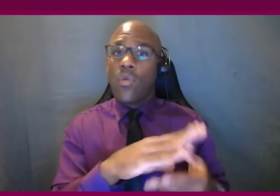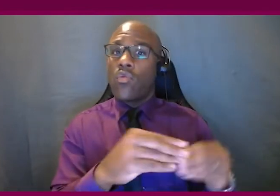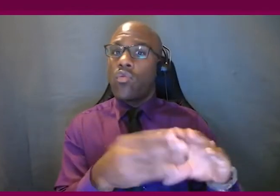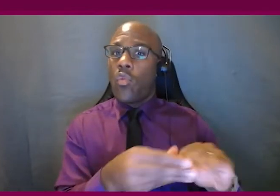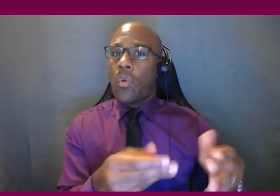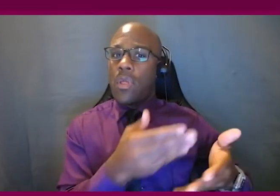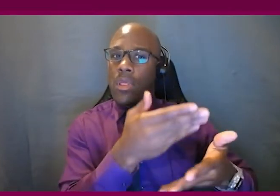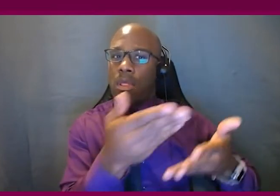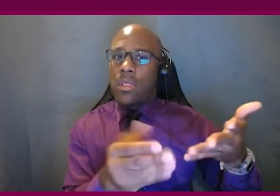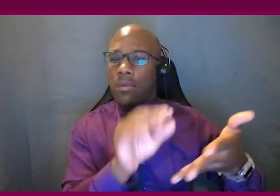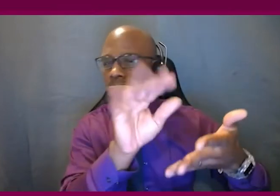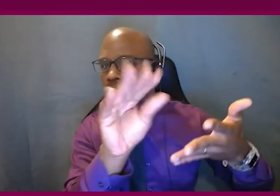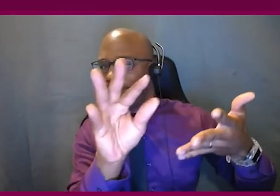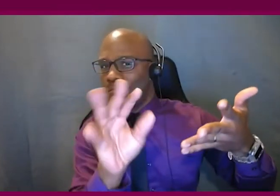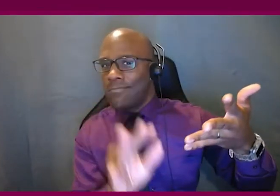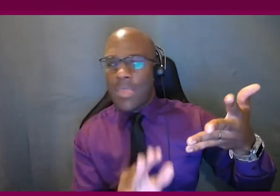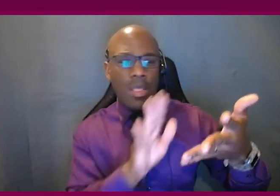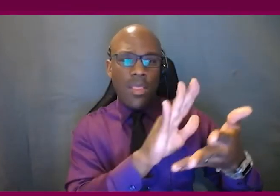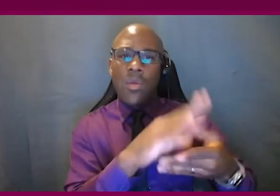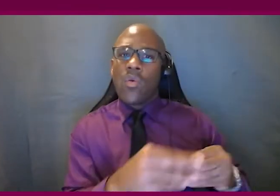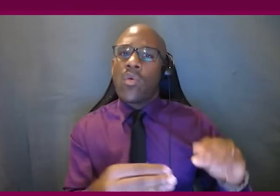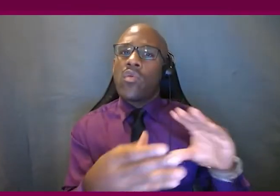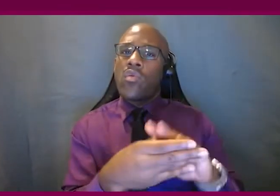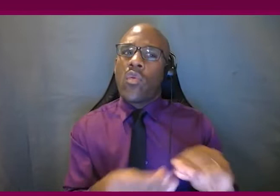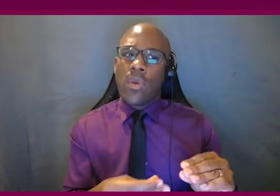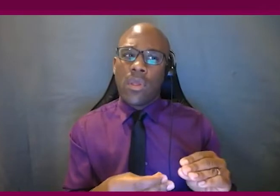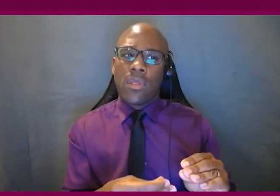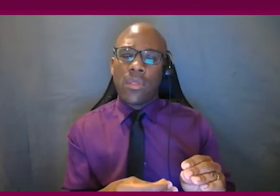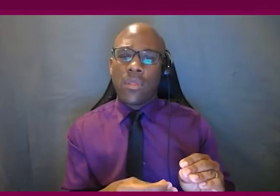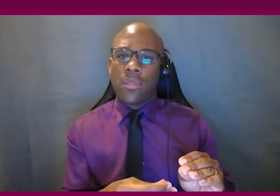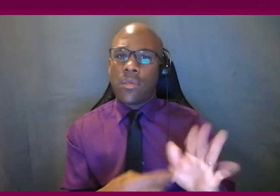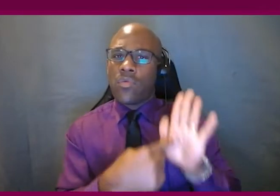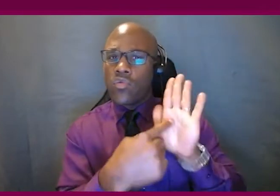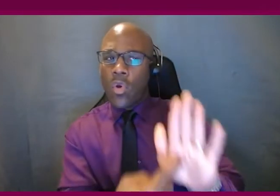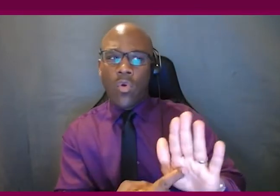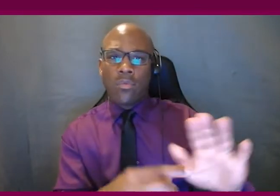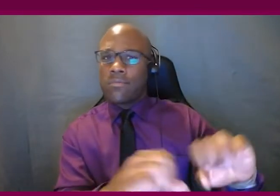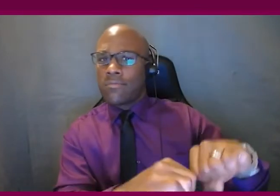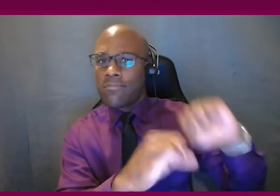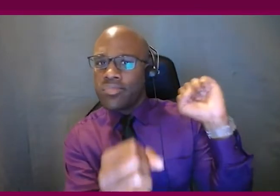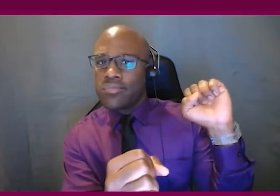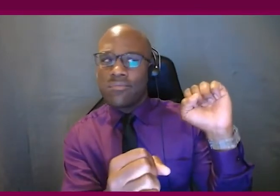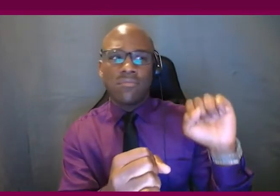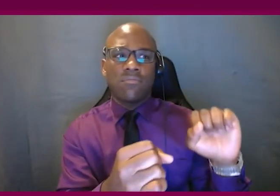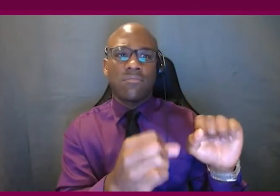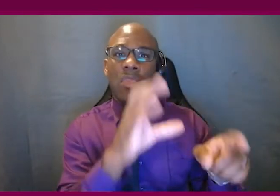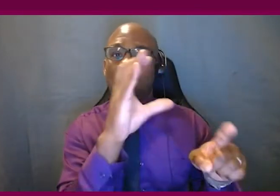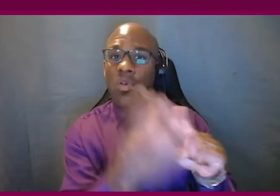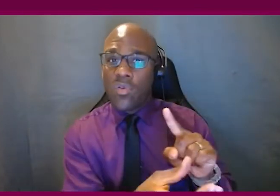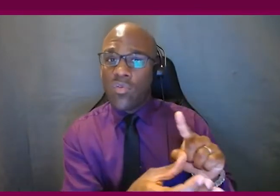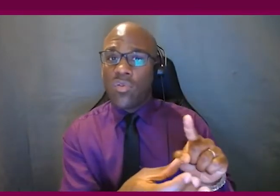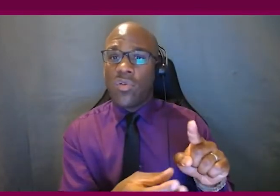made much of society accessible in so many different ways for so many different kinds of people?"